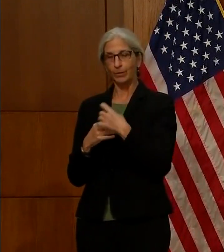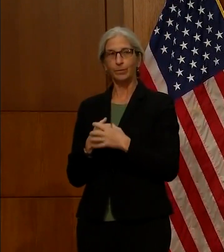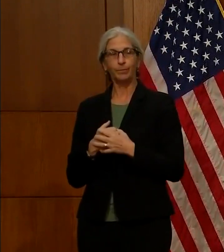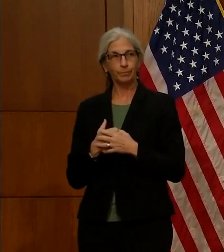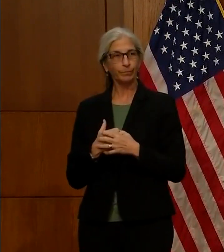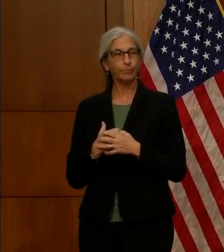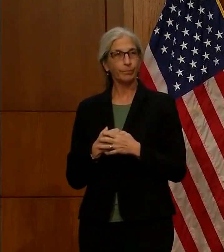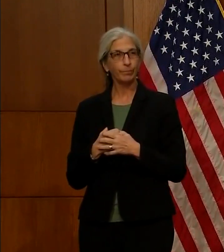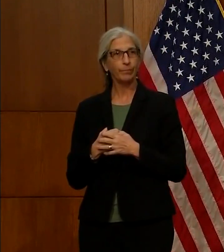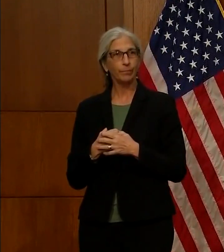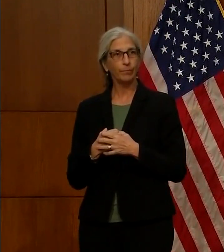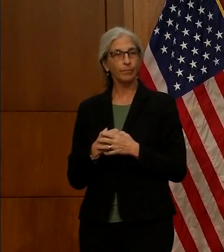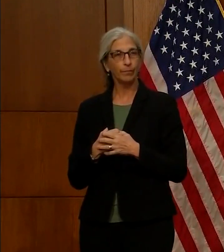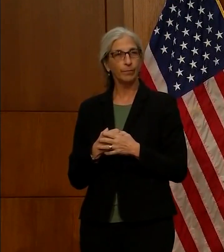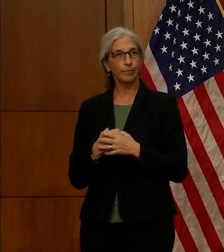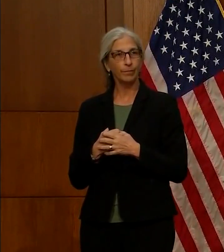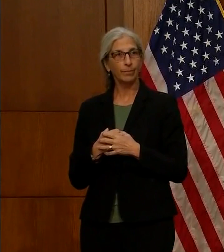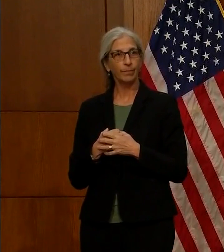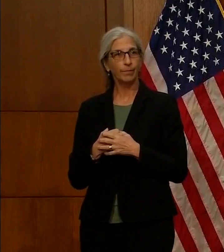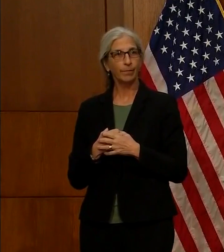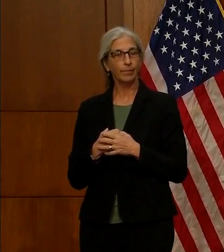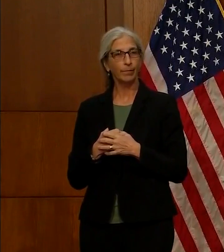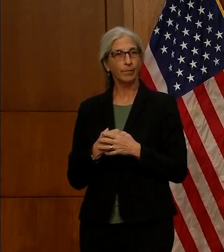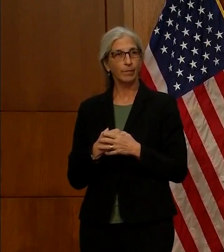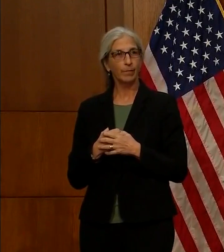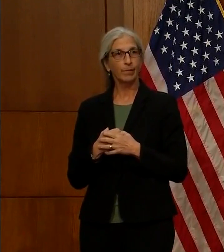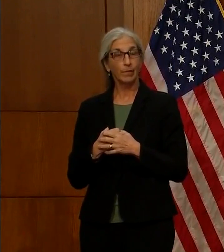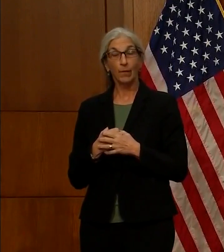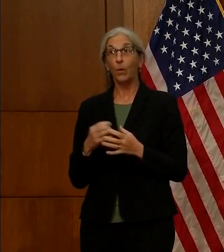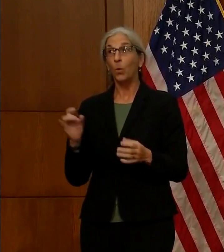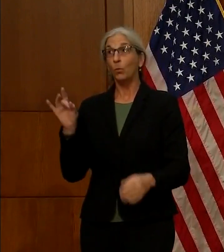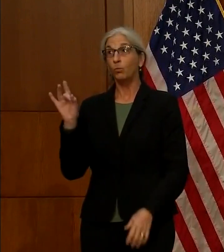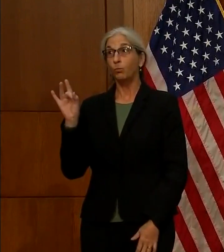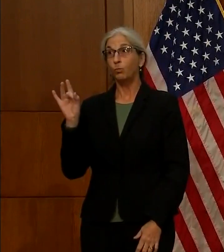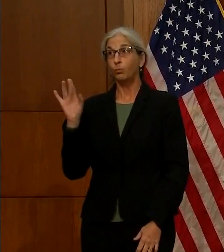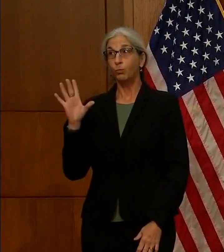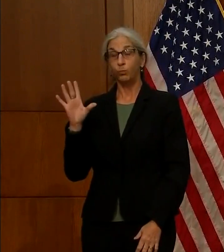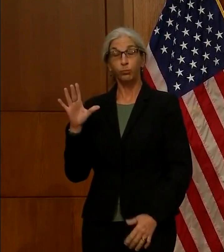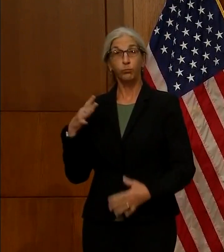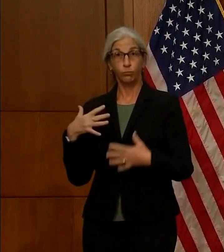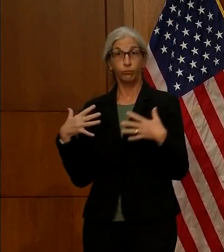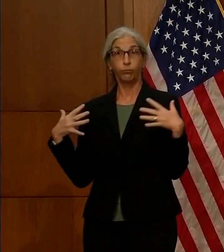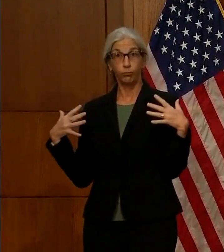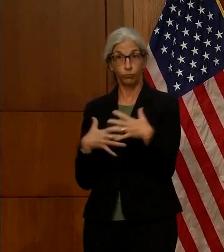A COUPLE ASPECTS OF THE OF THE